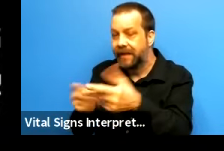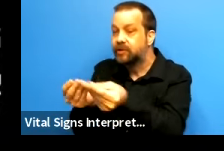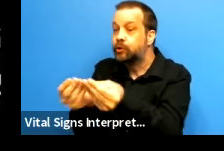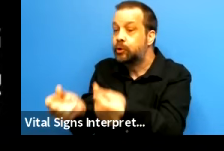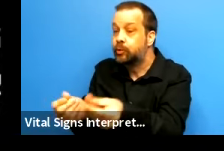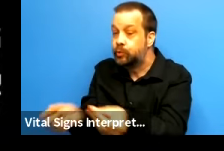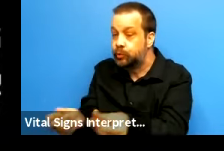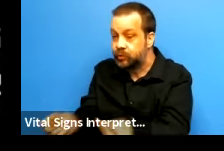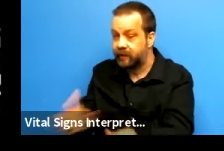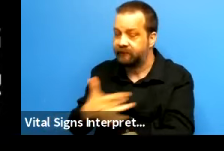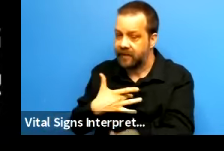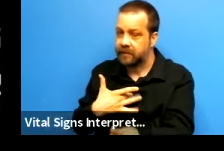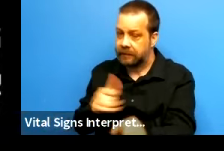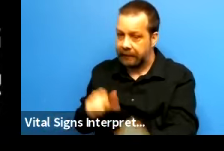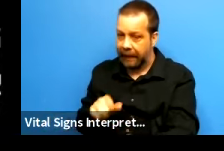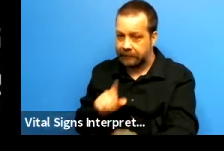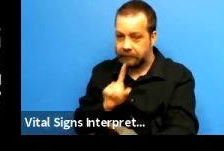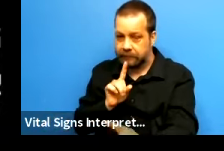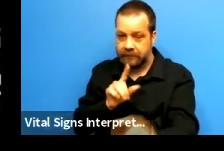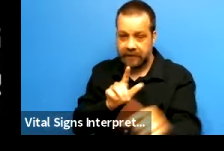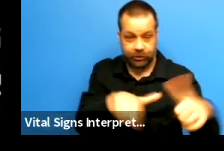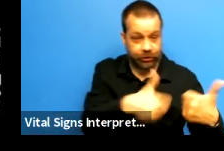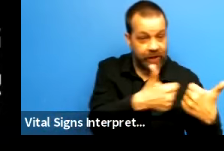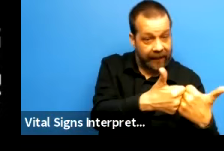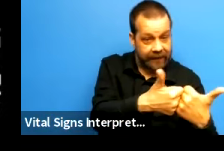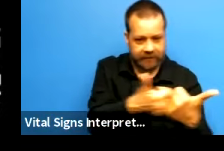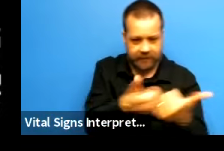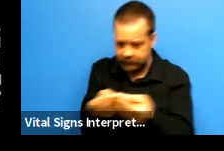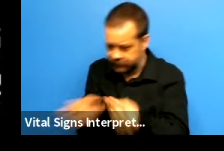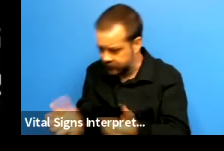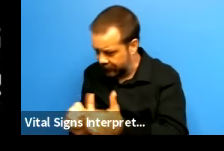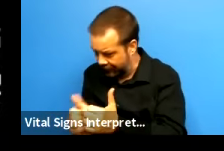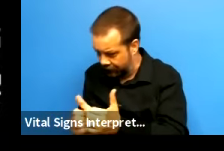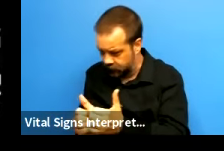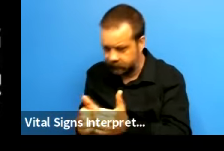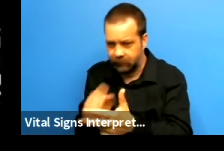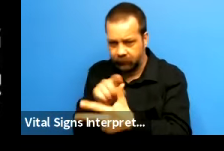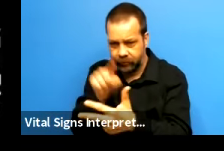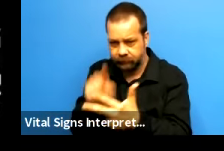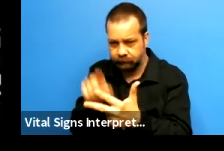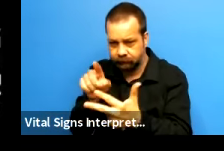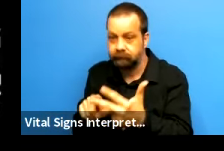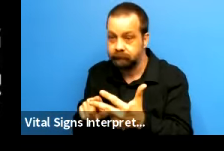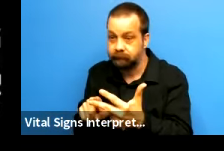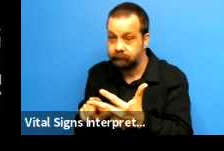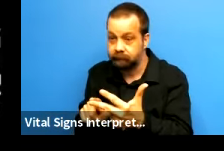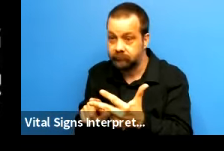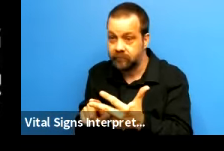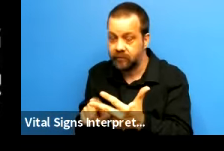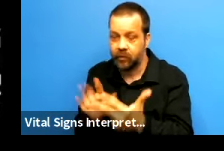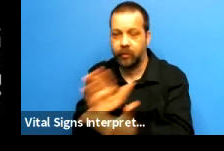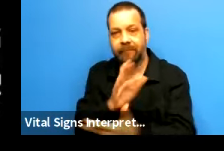for challenges for individuals with disabilities as they experience shopping and other aspects.